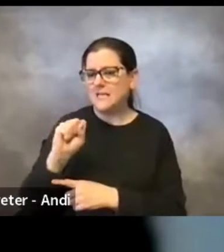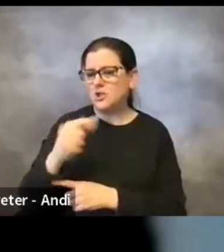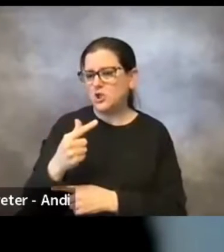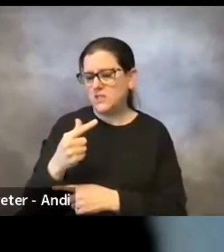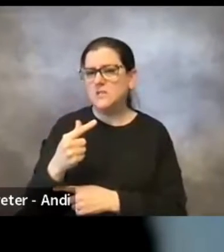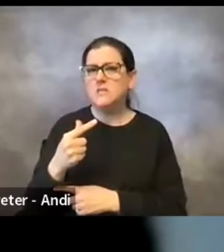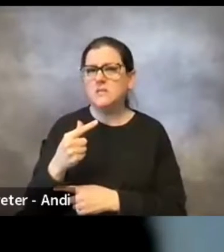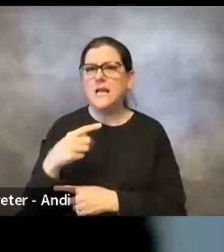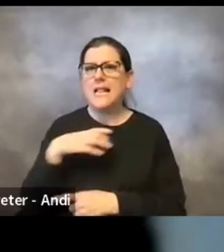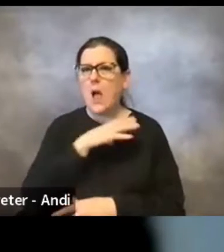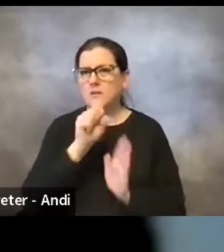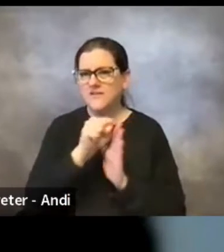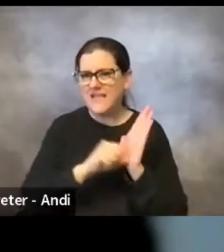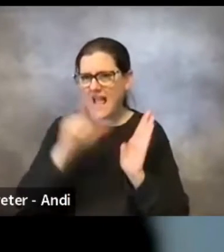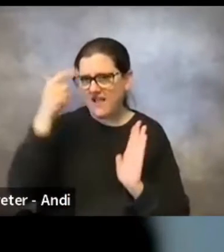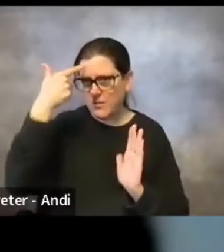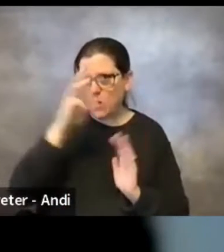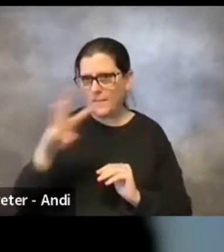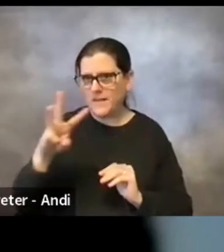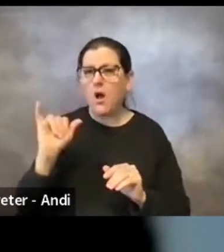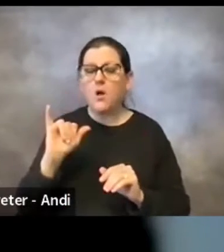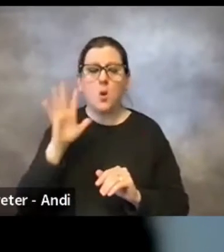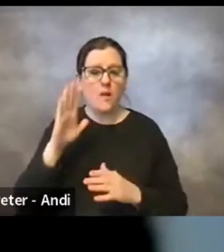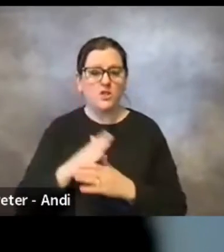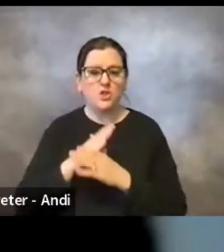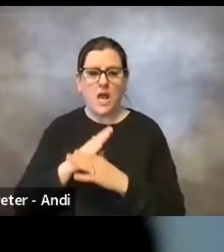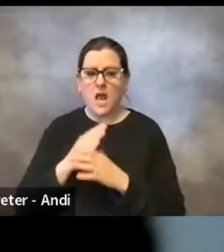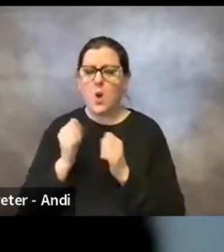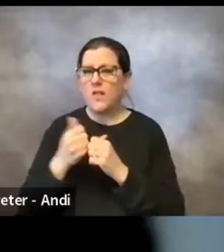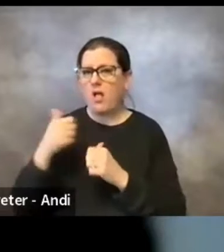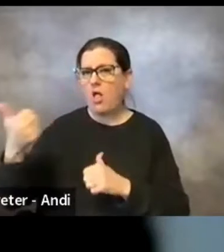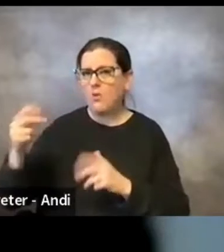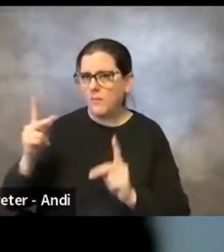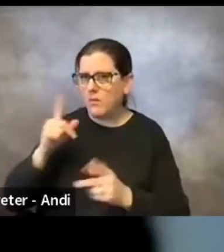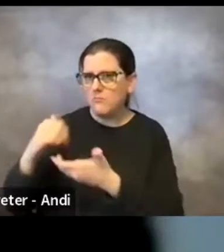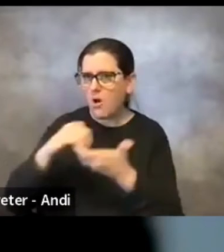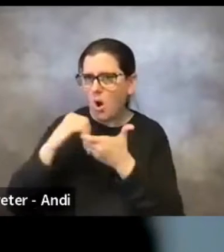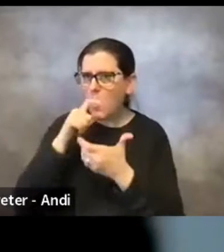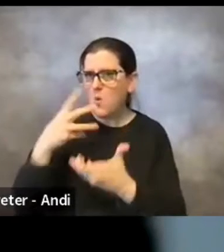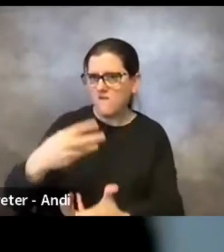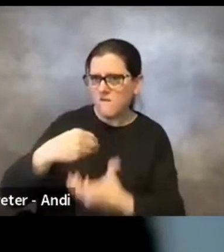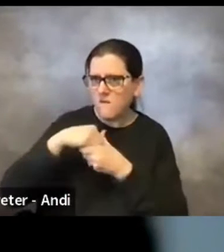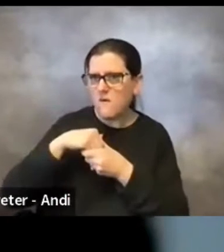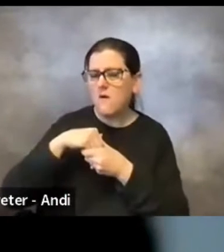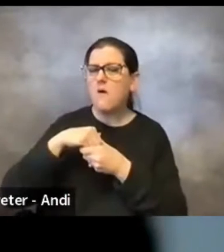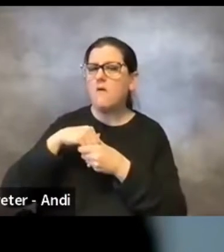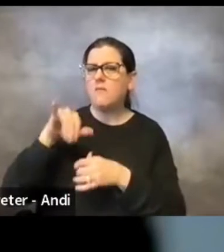Governments website. And I will also be sharing it with our partners that were involved in the work, which I want to